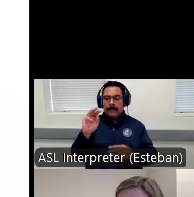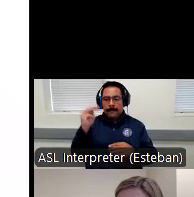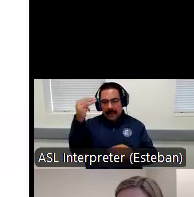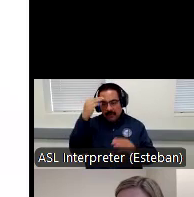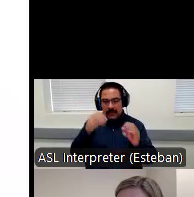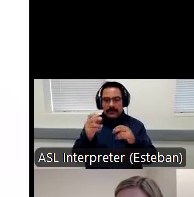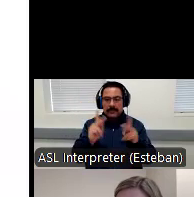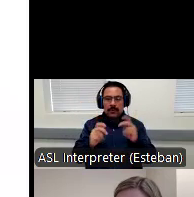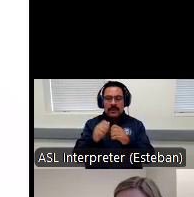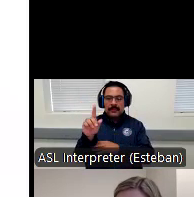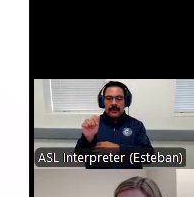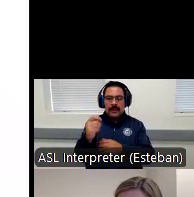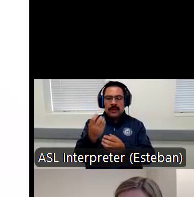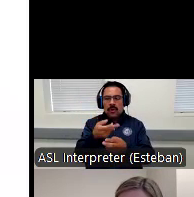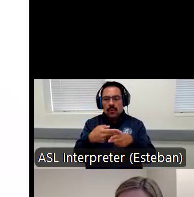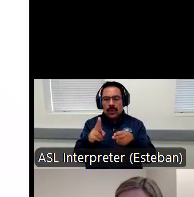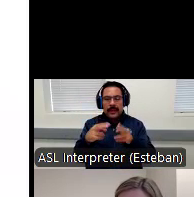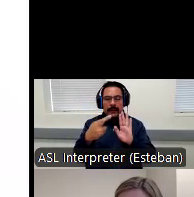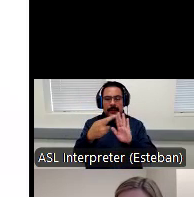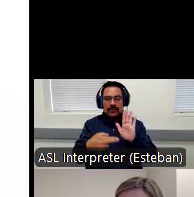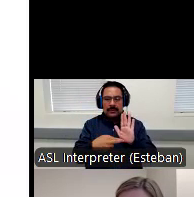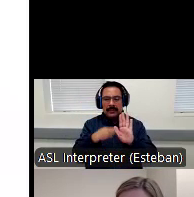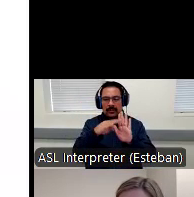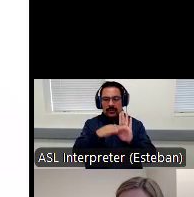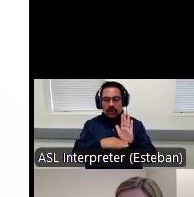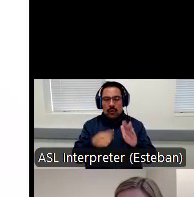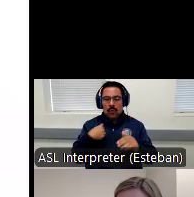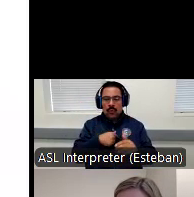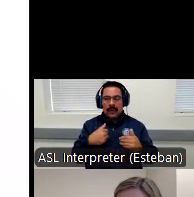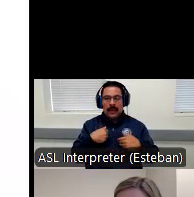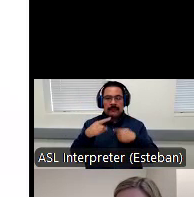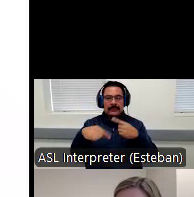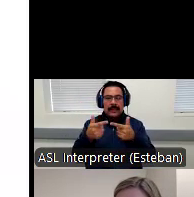Some housekeeping: We have a sign language interpreter here. Esteban and Jen are providing